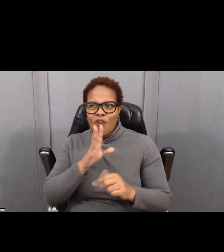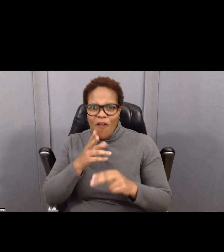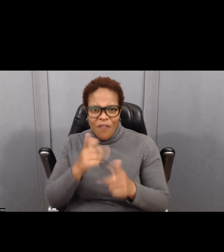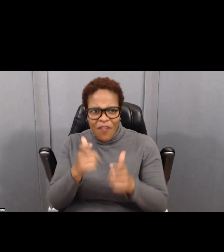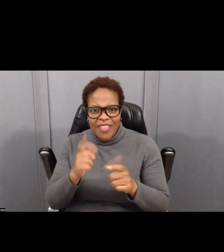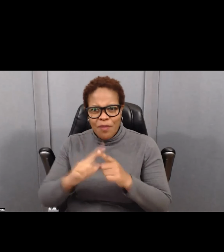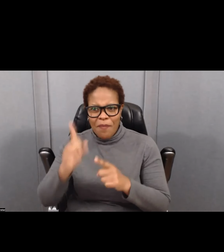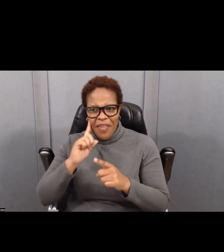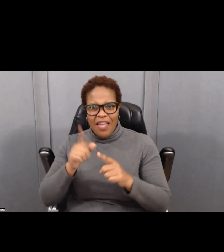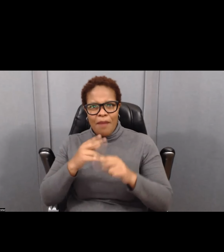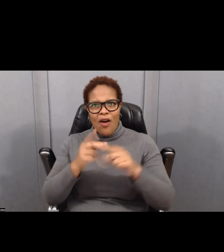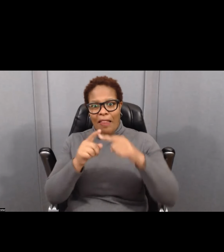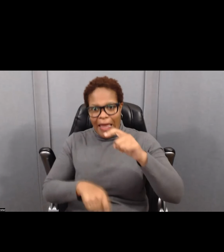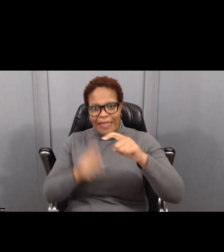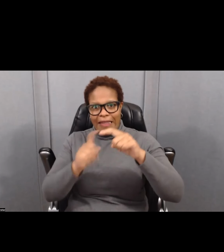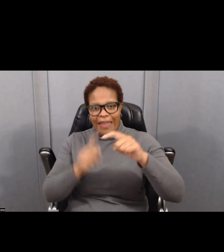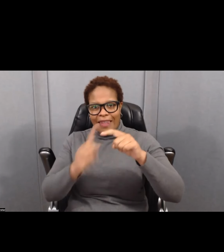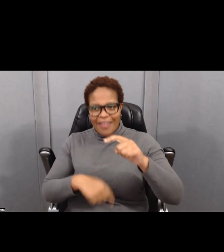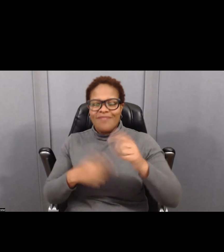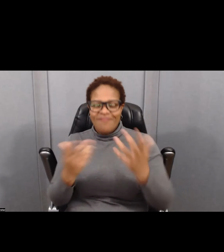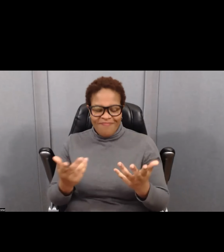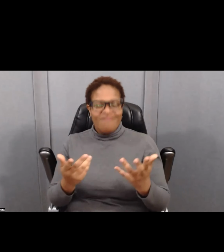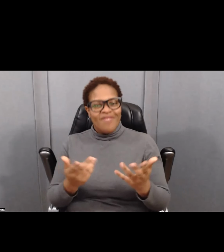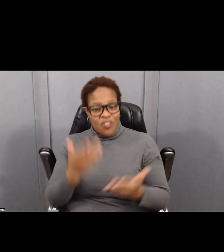But yeah, there we go, so maybe we head into the Q&A portion.